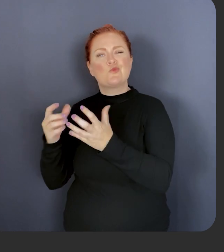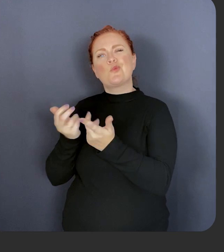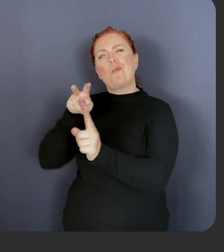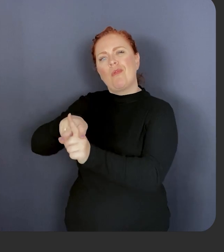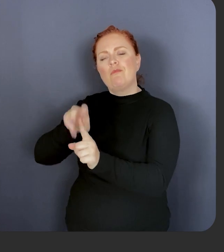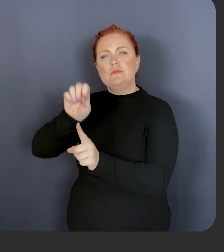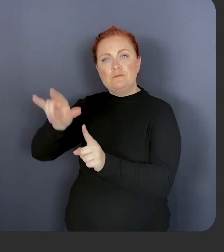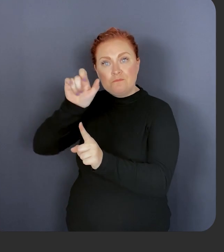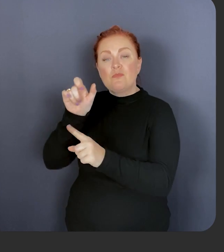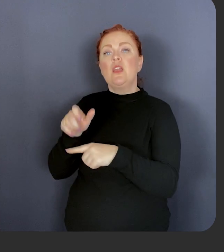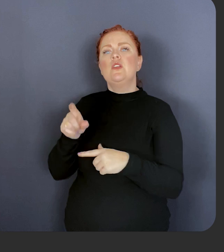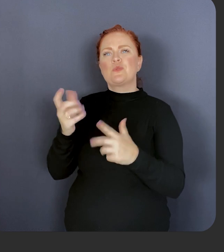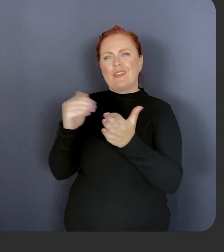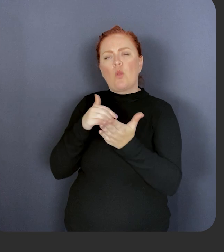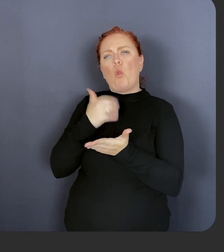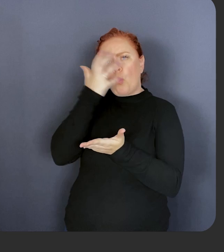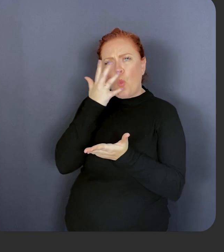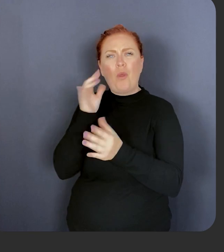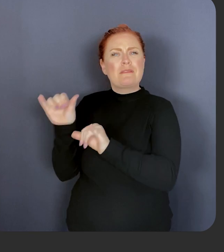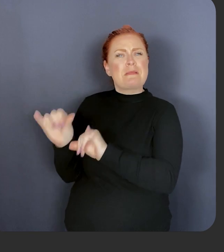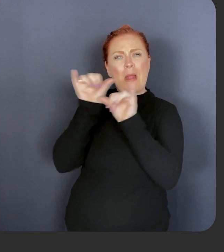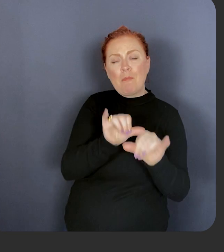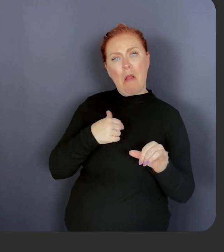to make sure that I get the same style that I really